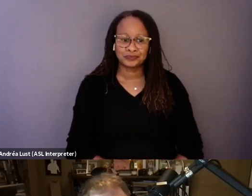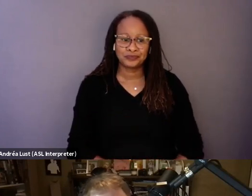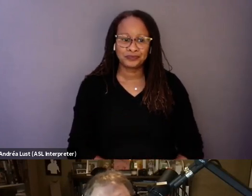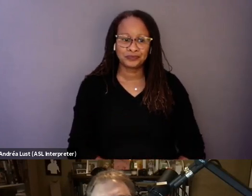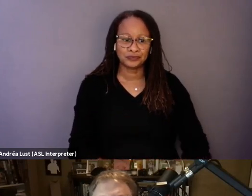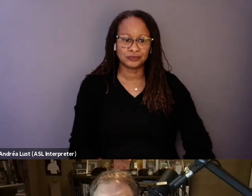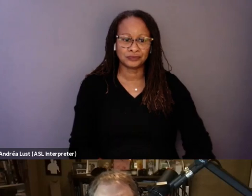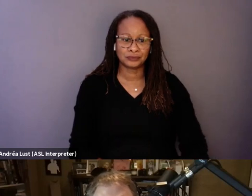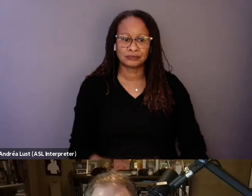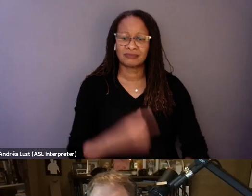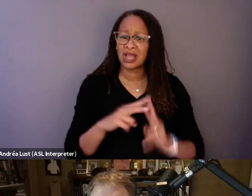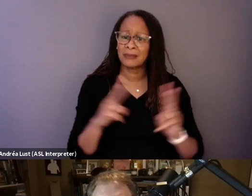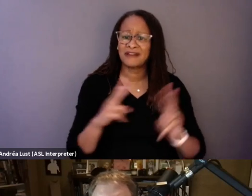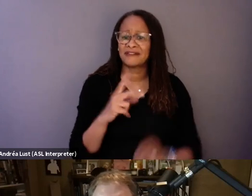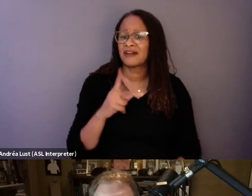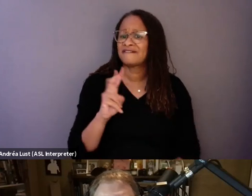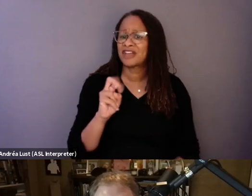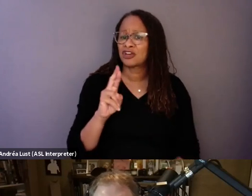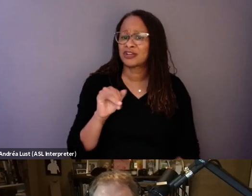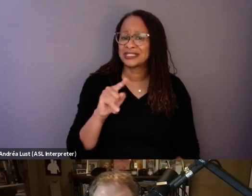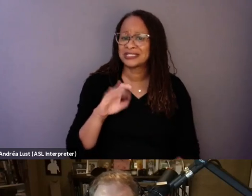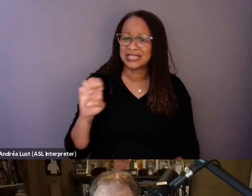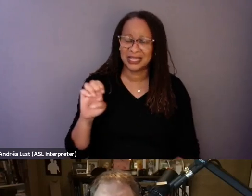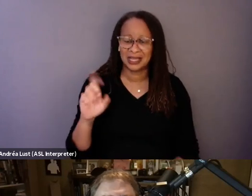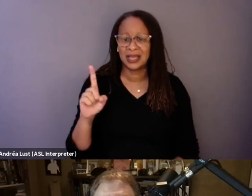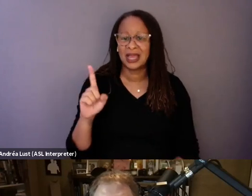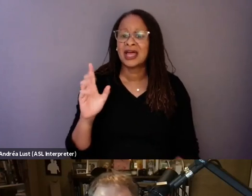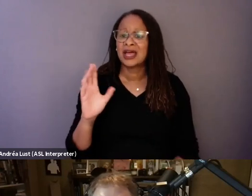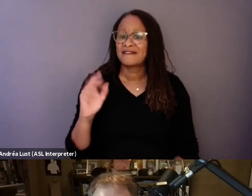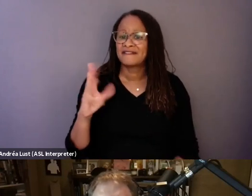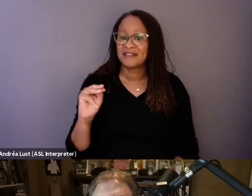I'm principally a verite filmmaker. I'm not a huge fan of the satire interview anyway